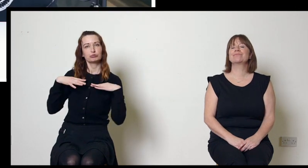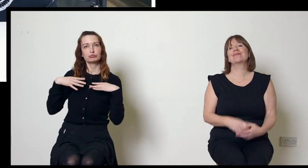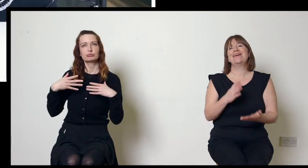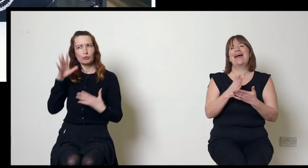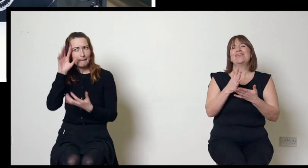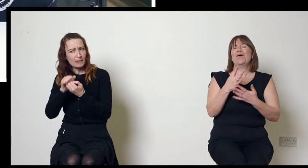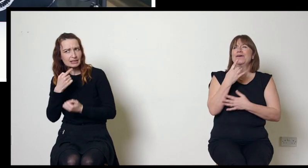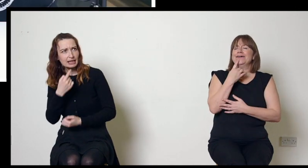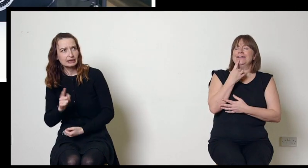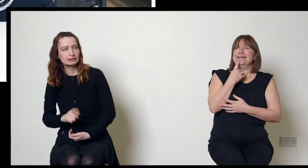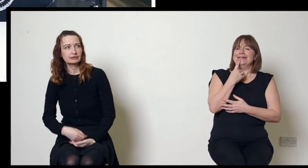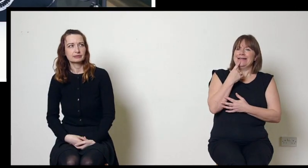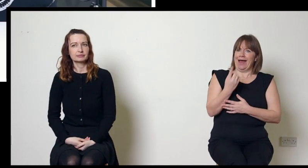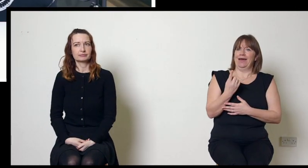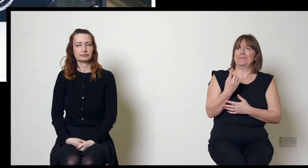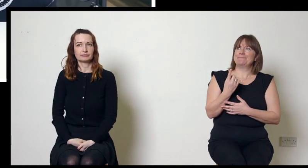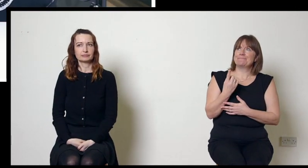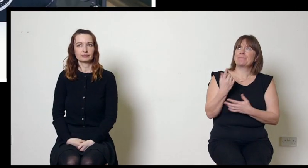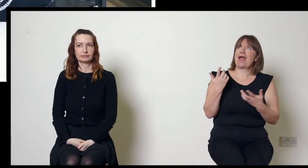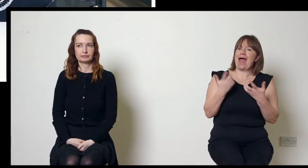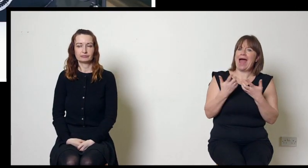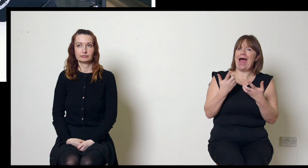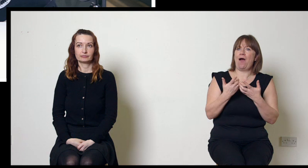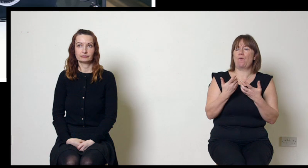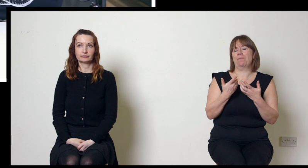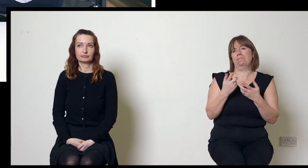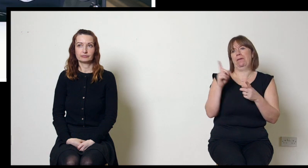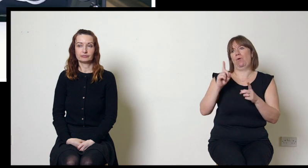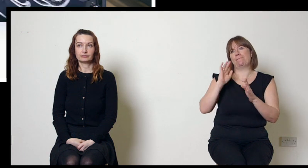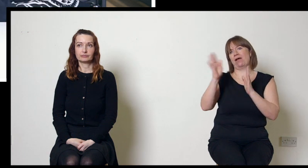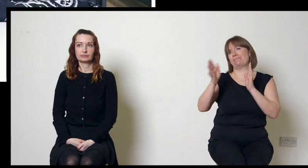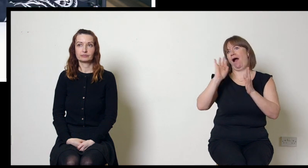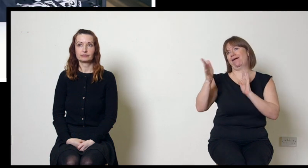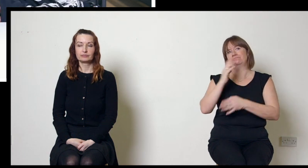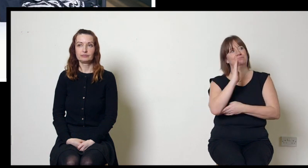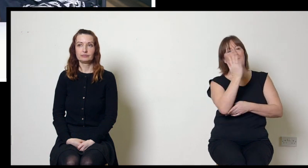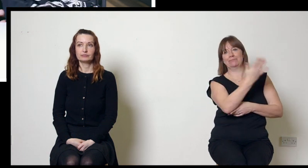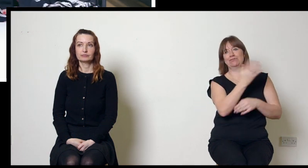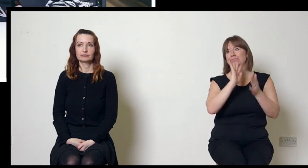So they were saying how passers by who didn't know about it until they walked past